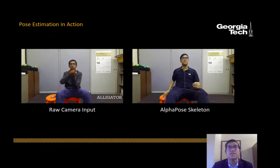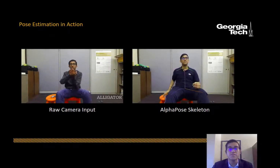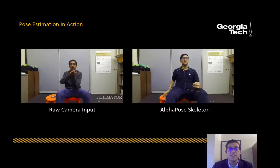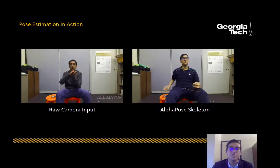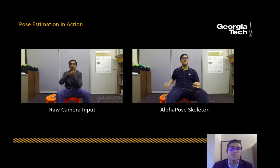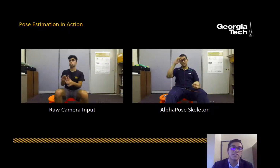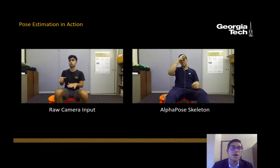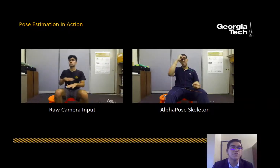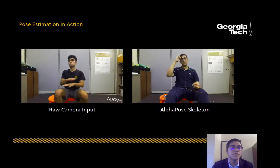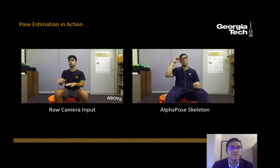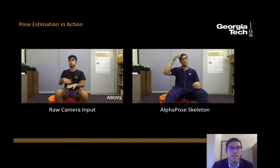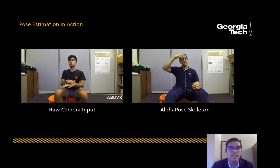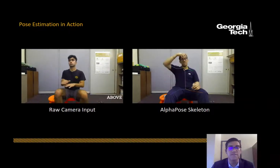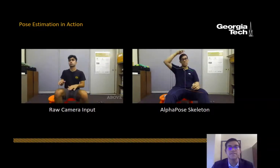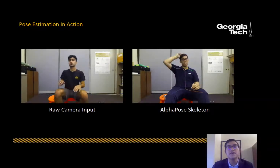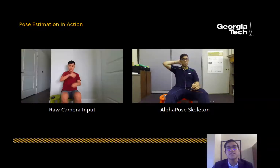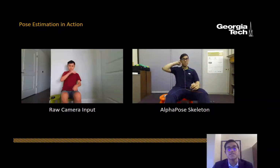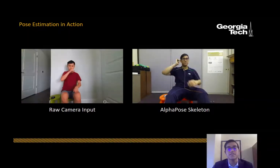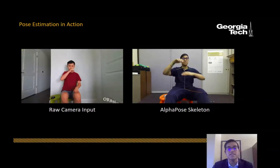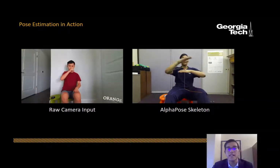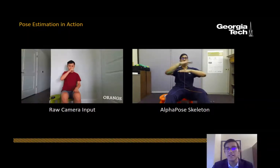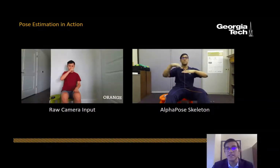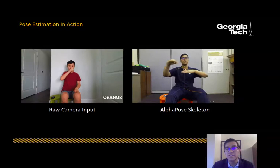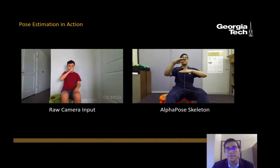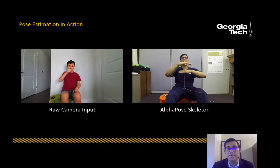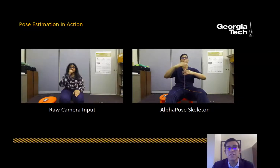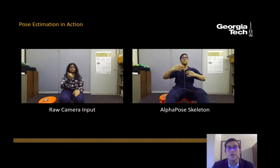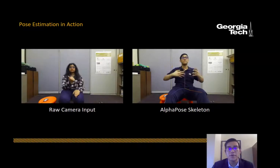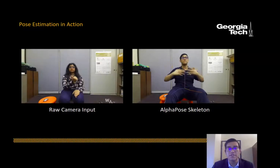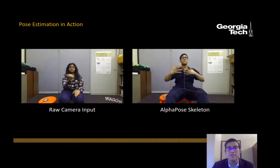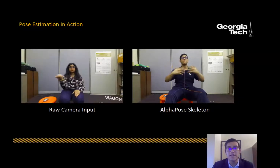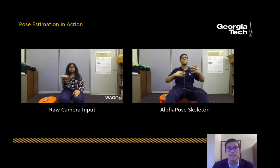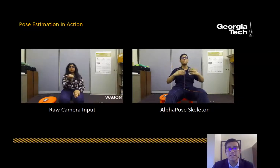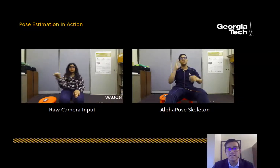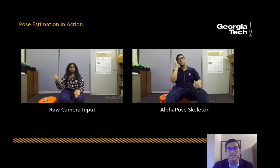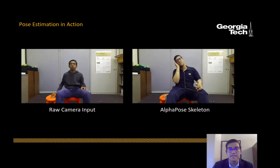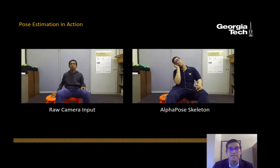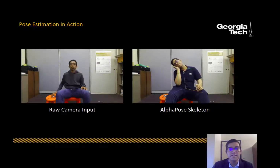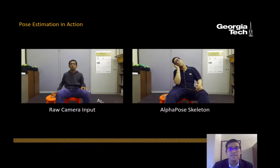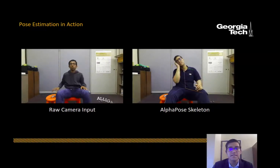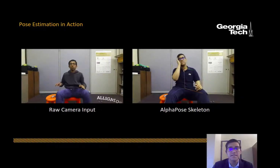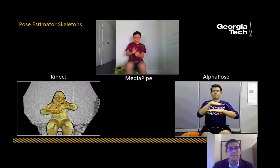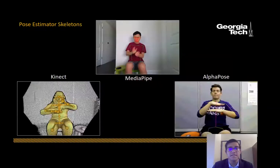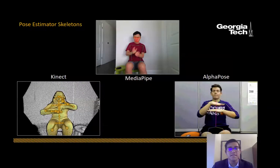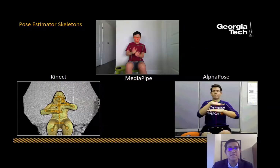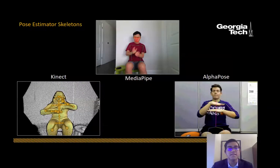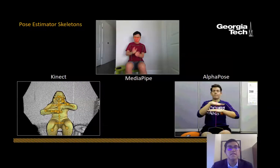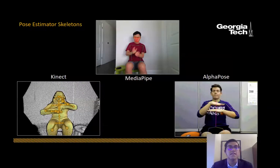structure with optional adjectives, such as “alligator above orange wagon”.